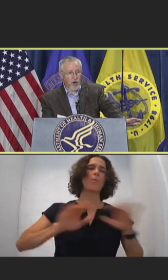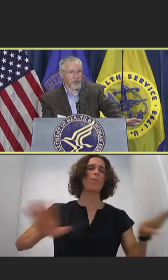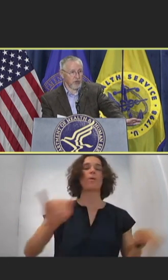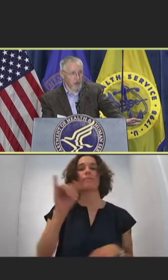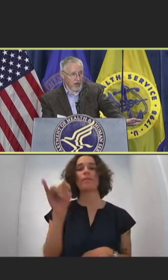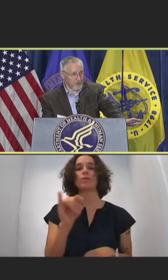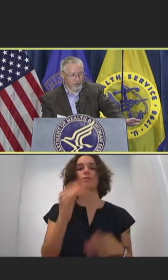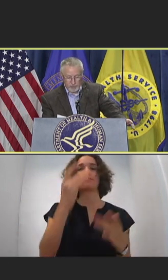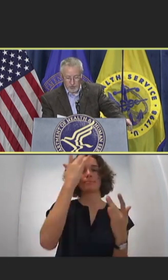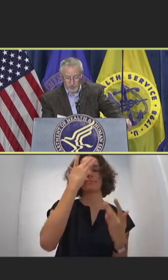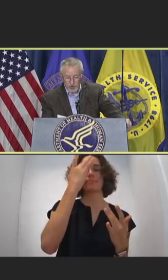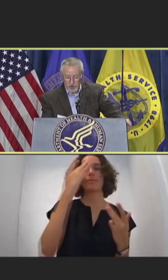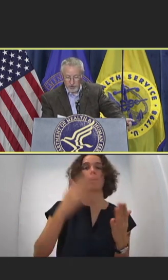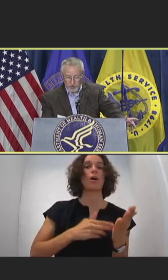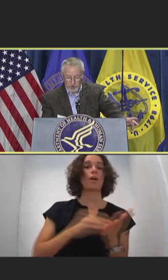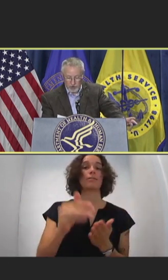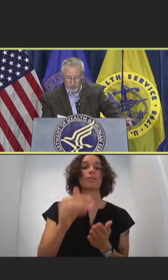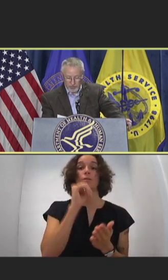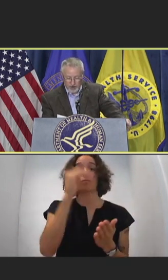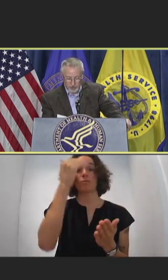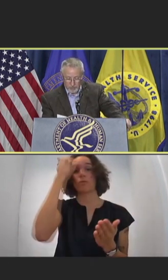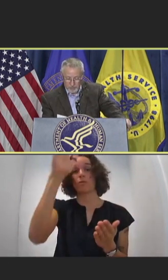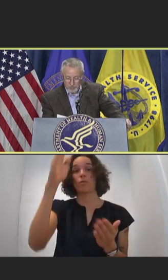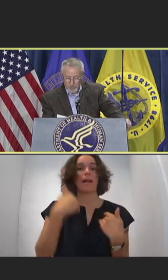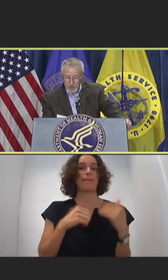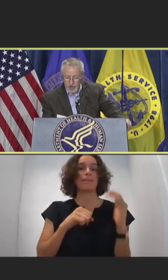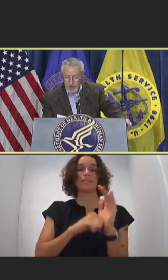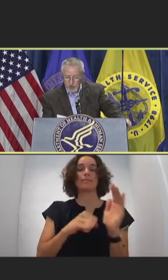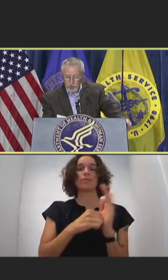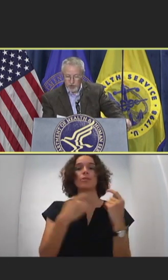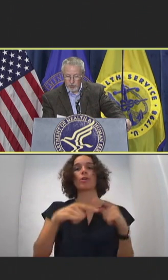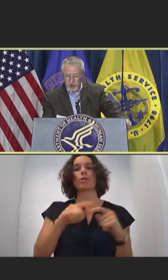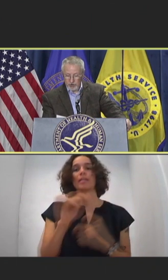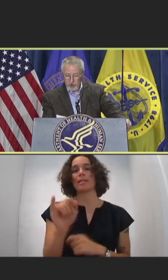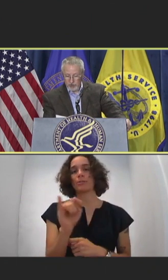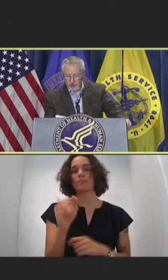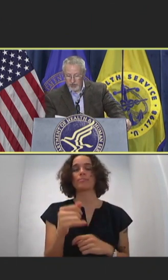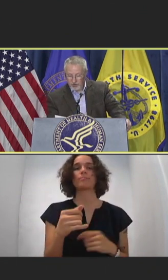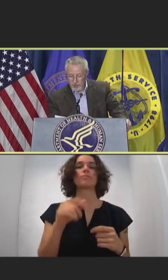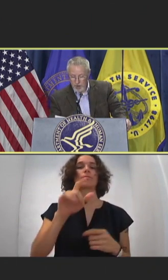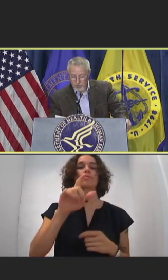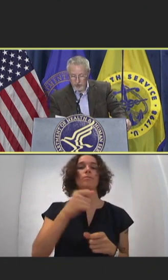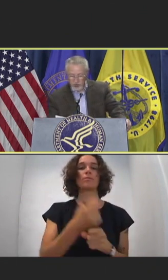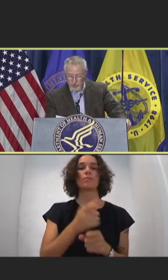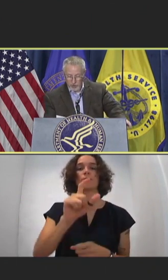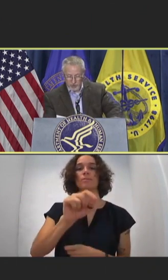do not have symptoms during the acute infection. In 2022, CDC published universal